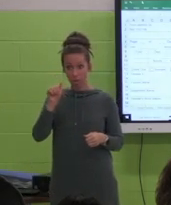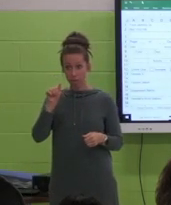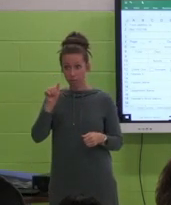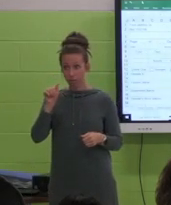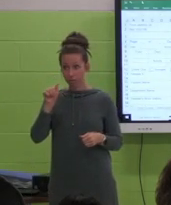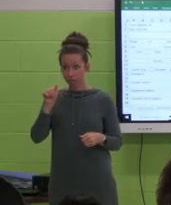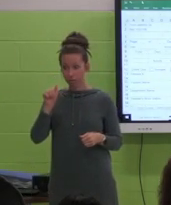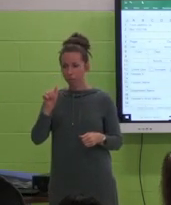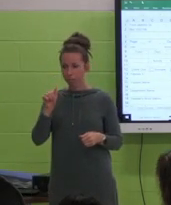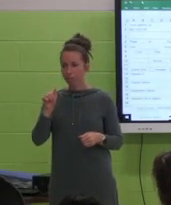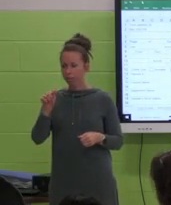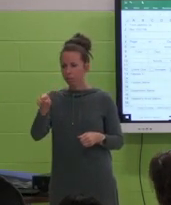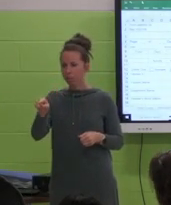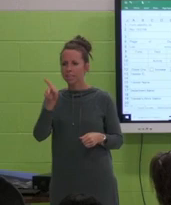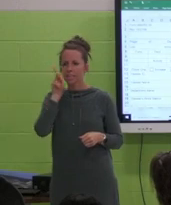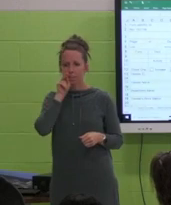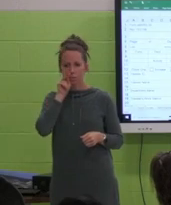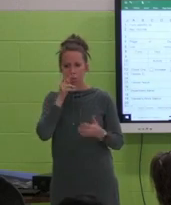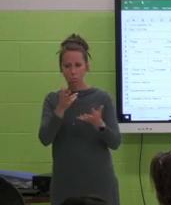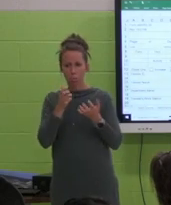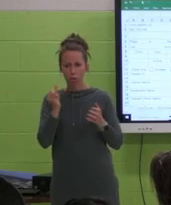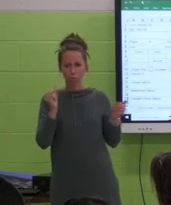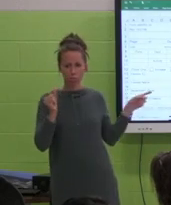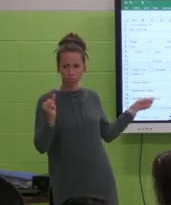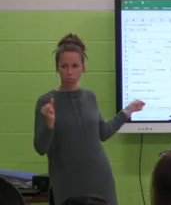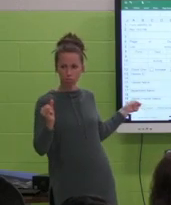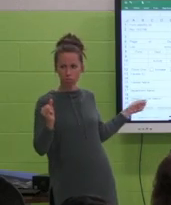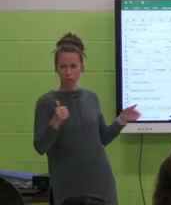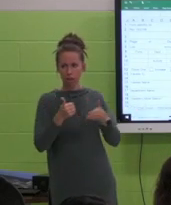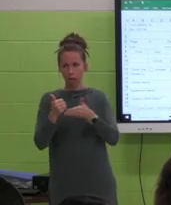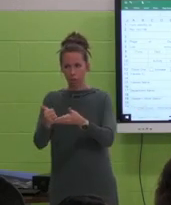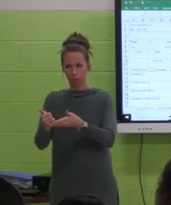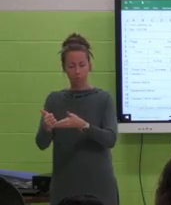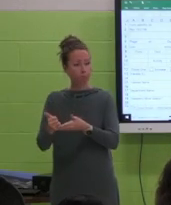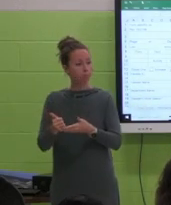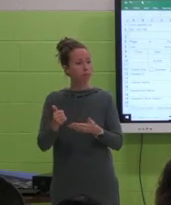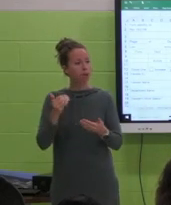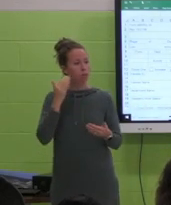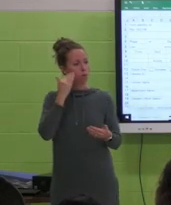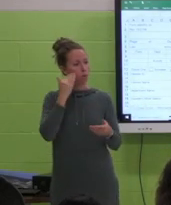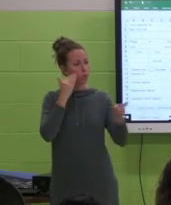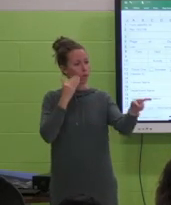Kimmy would like to talk through the travel voucher um anybody I know we've got Kimmy and